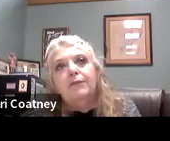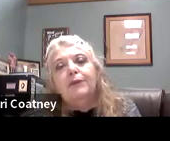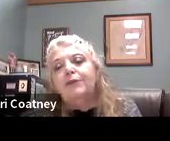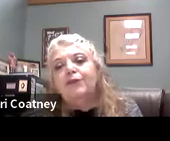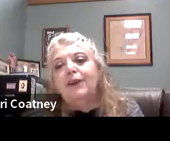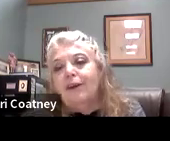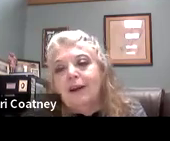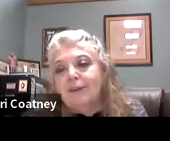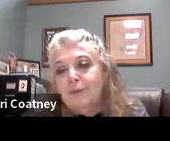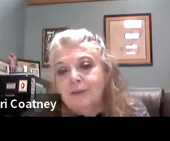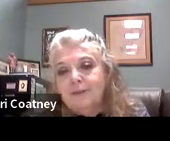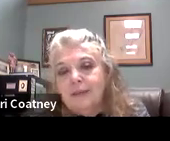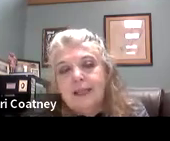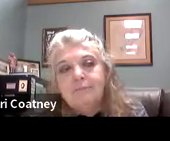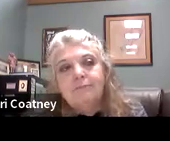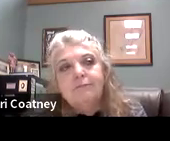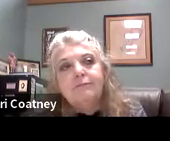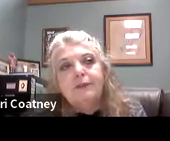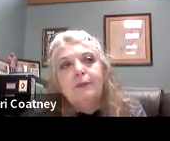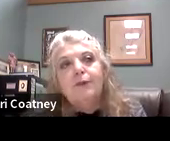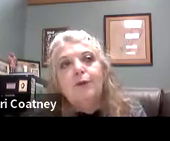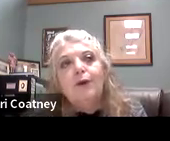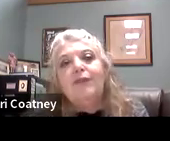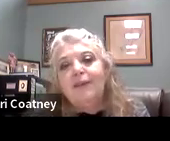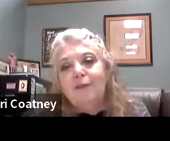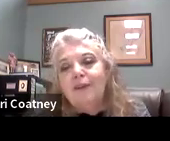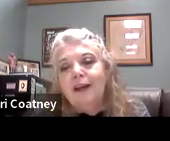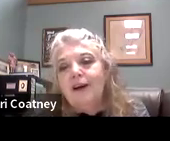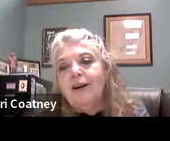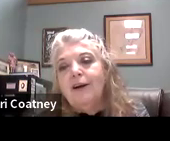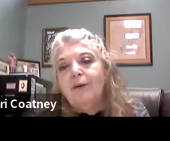And a Medicaid expansion could in fact final offer them a pathway to health insurance.